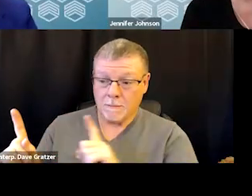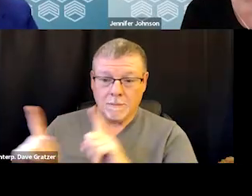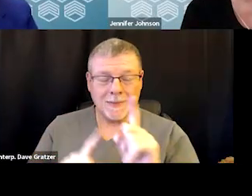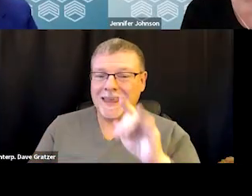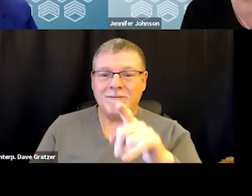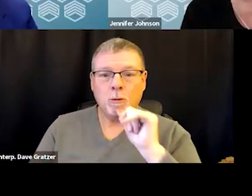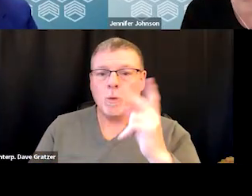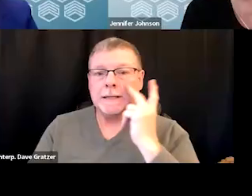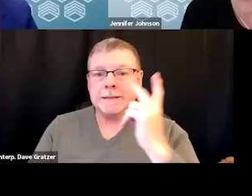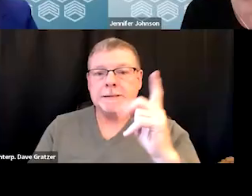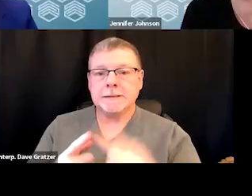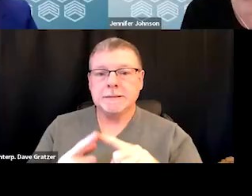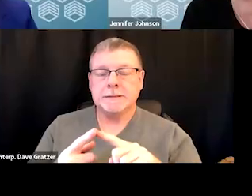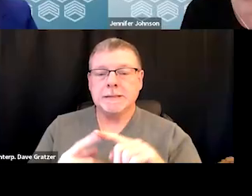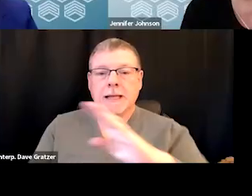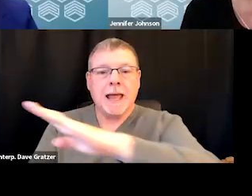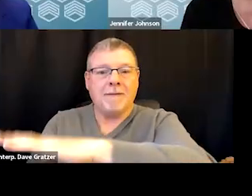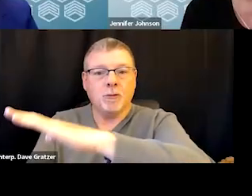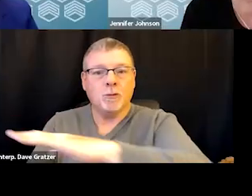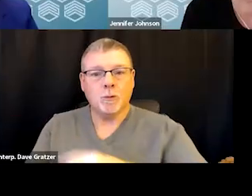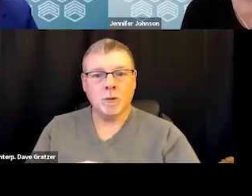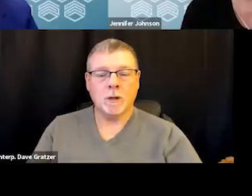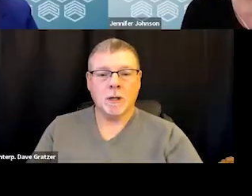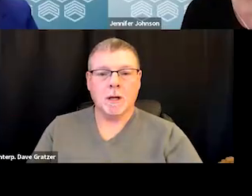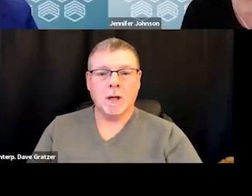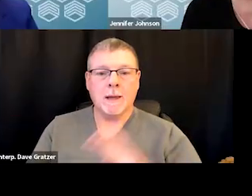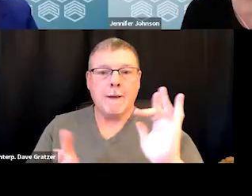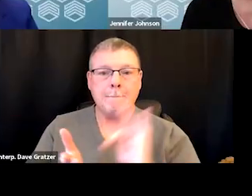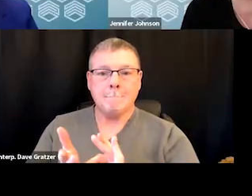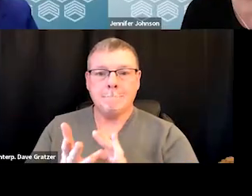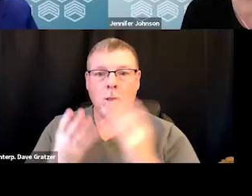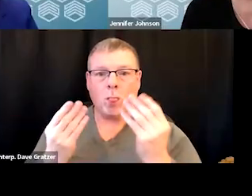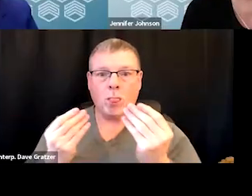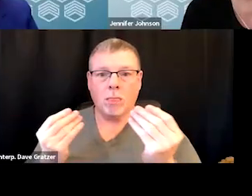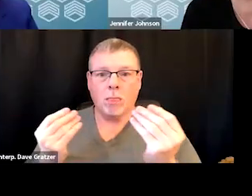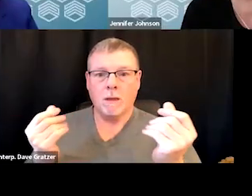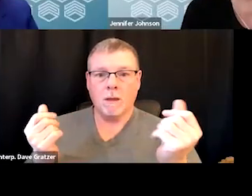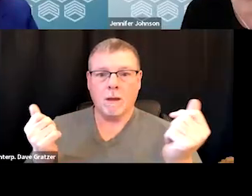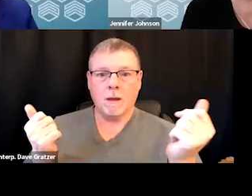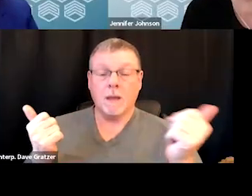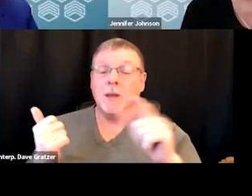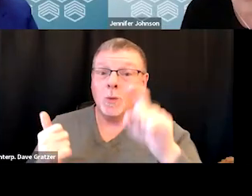their case until early afternoon? Their medication may be wearing off. You have to be aware of that.